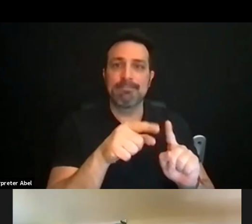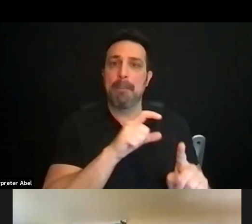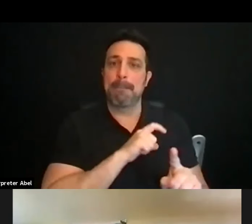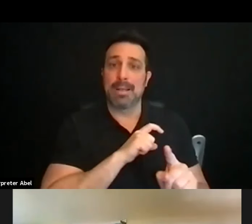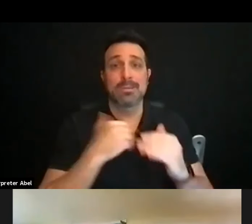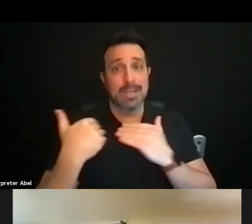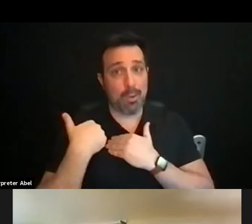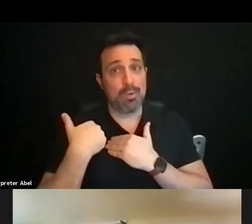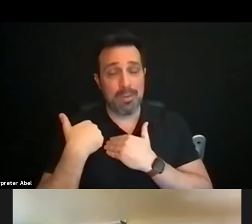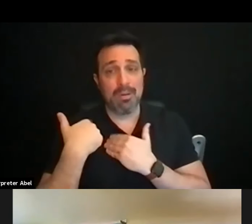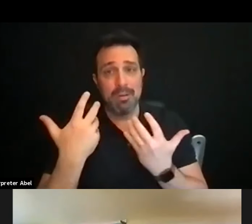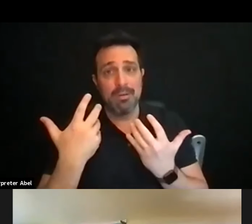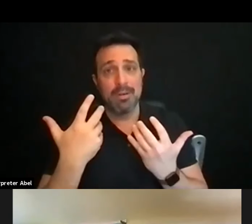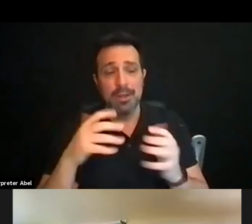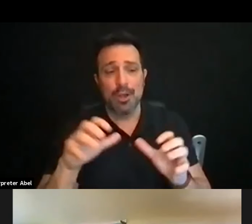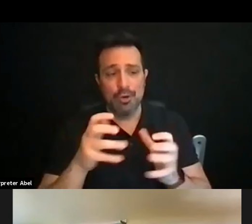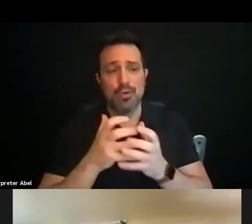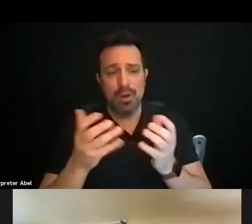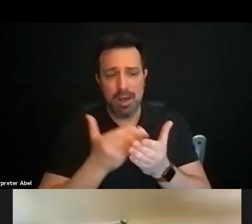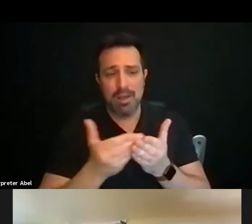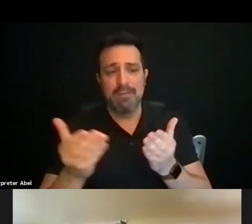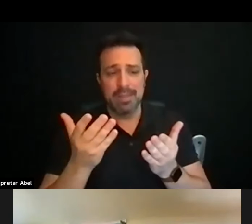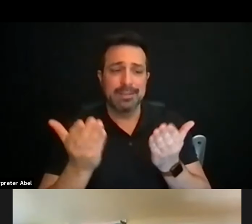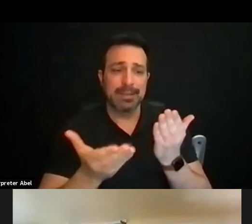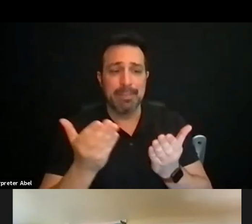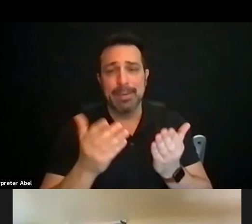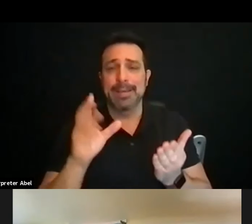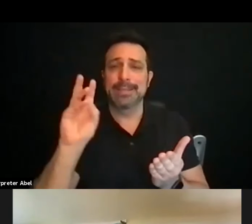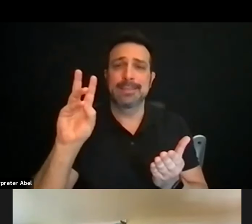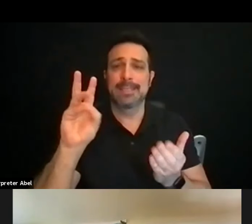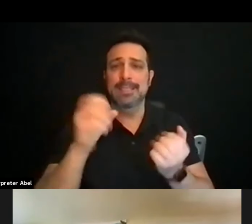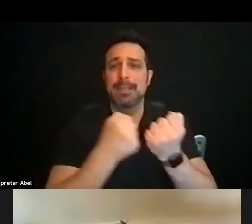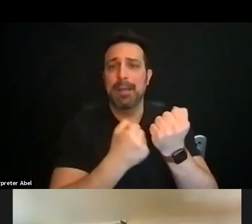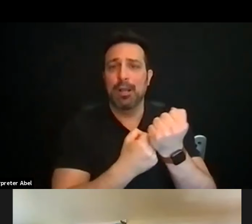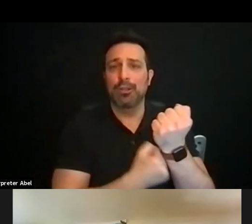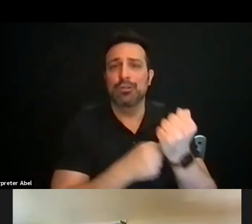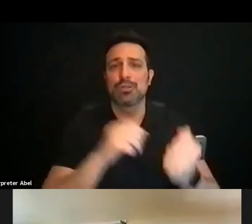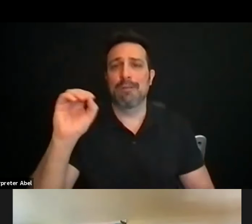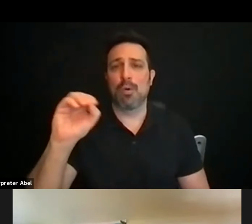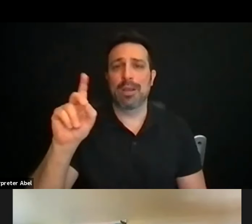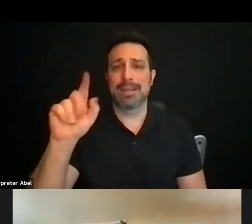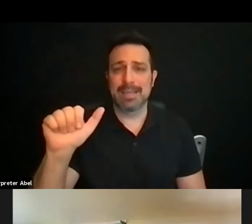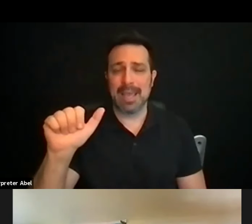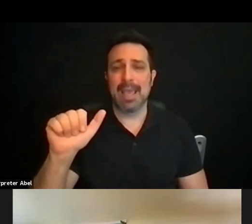educate the public about the power of the district attorney and their ability to hold police